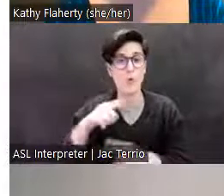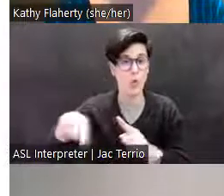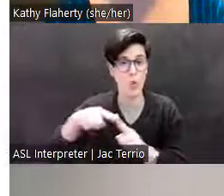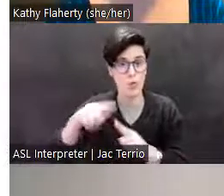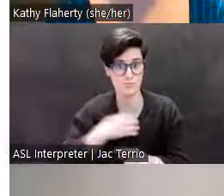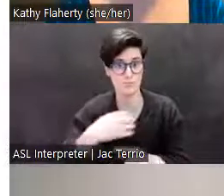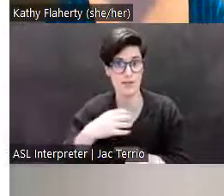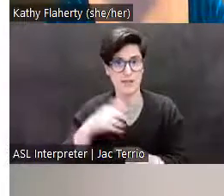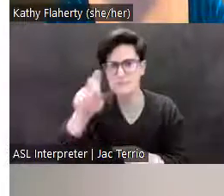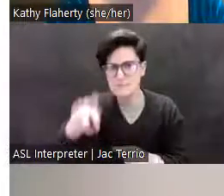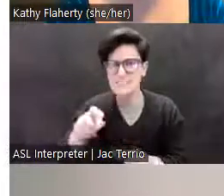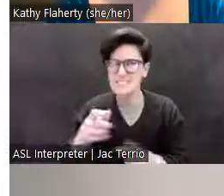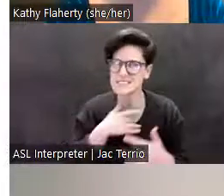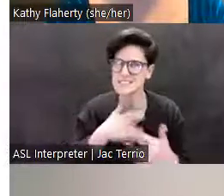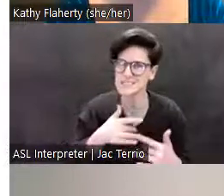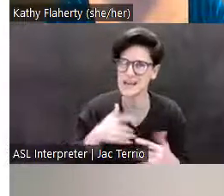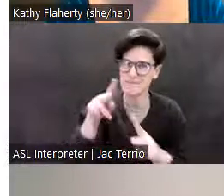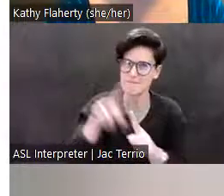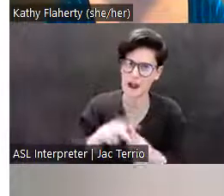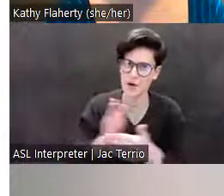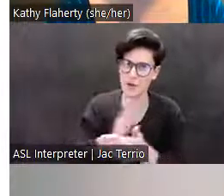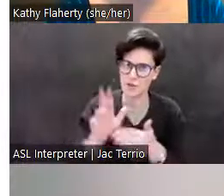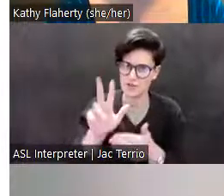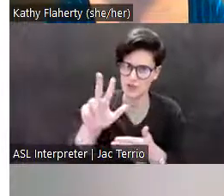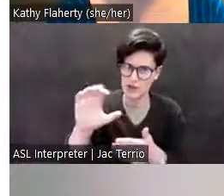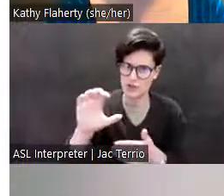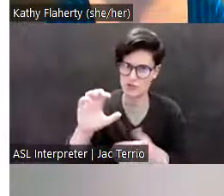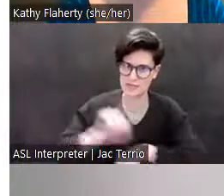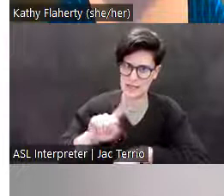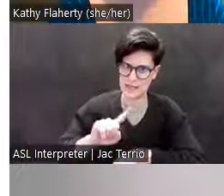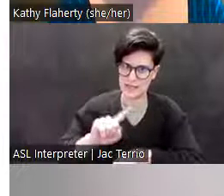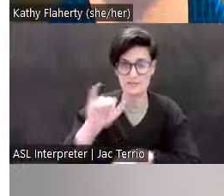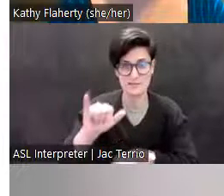be filed within 300 days. 15:34:07 That is a weird amount of time. It